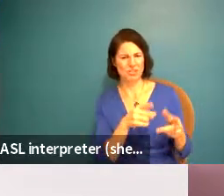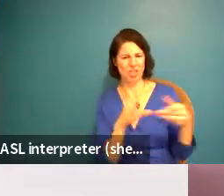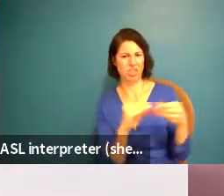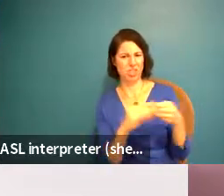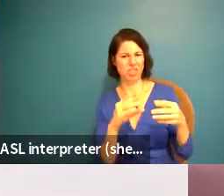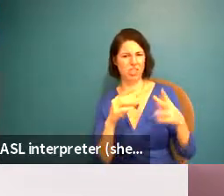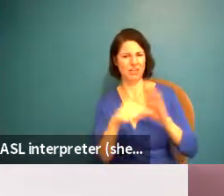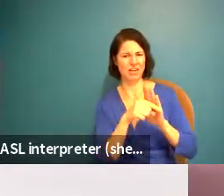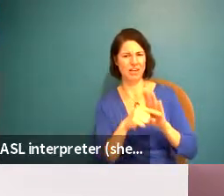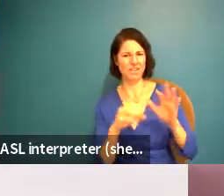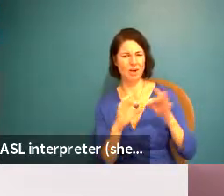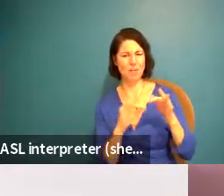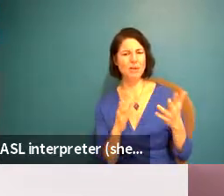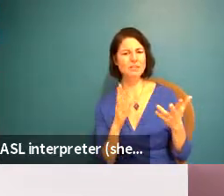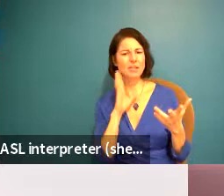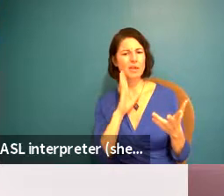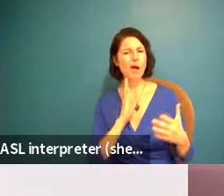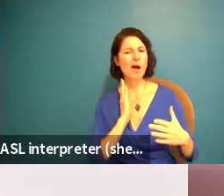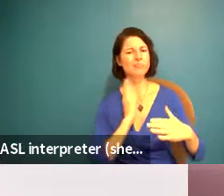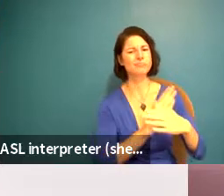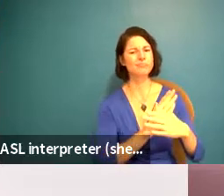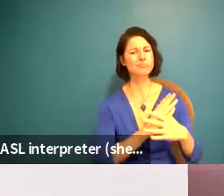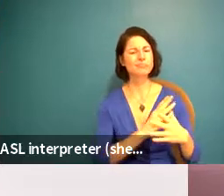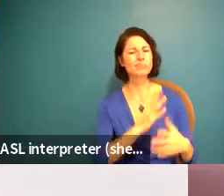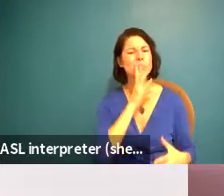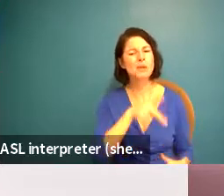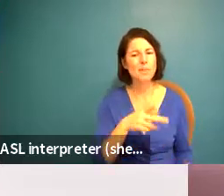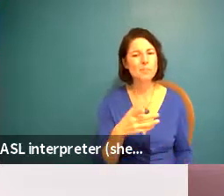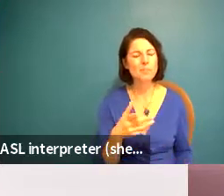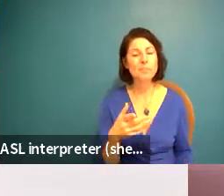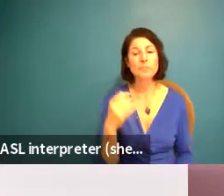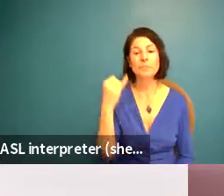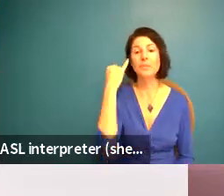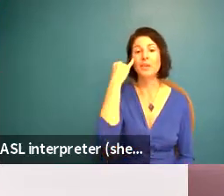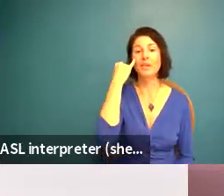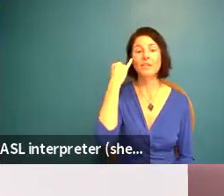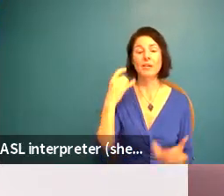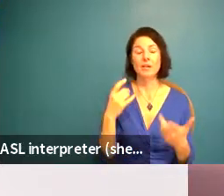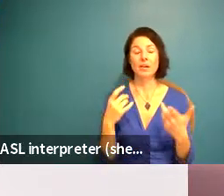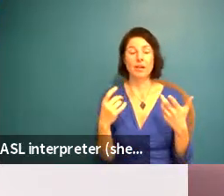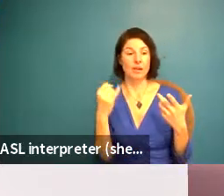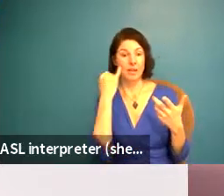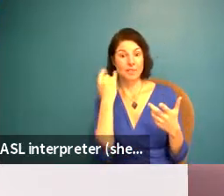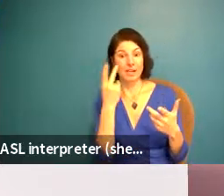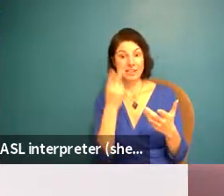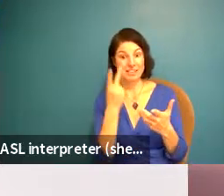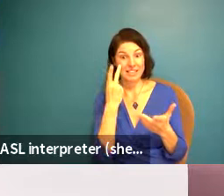there is a trans person or a trans ally in the room, when they see things happening, you know, they don't just stay silent, they speak